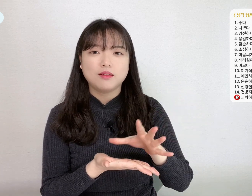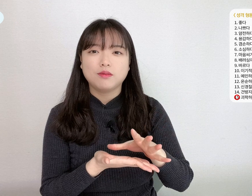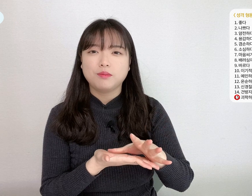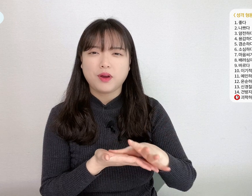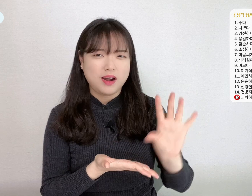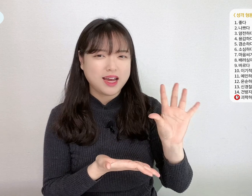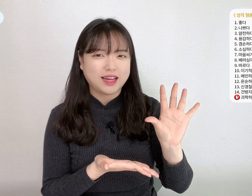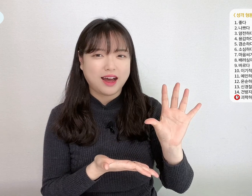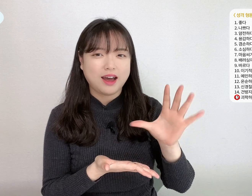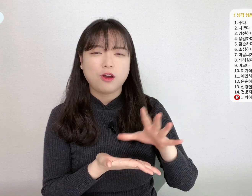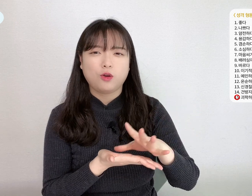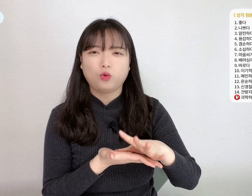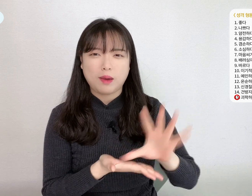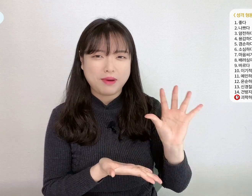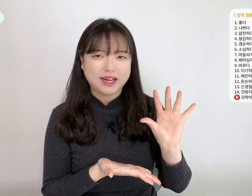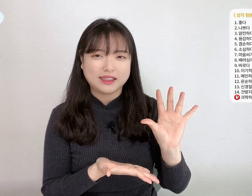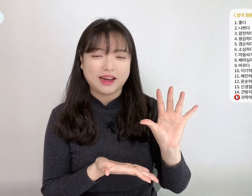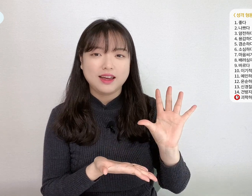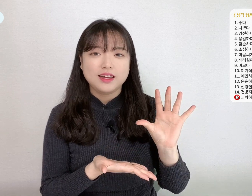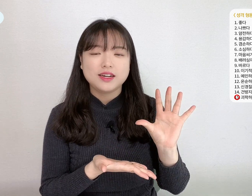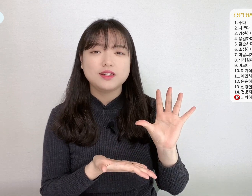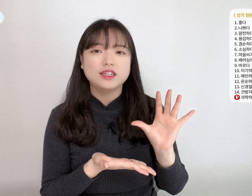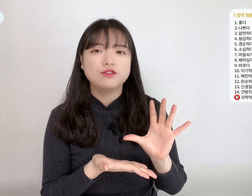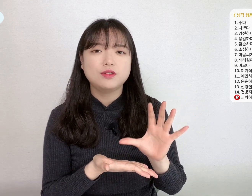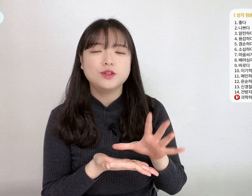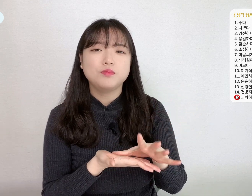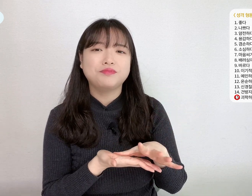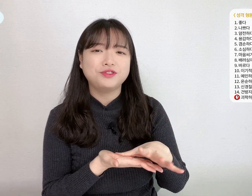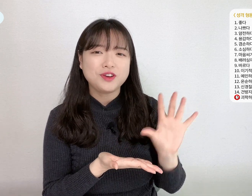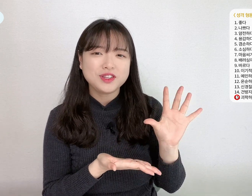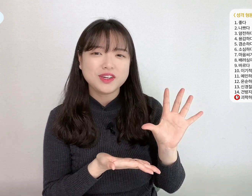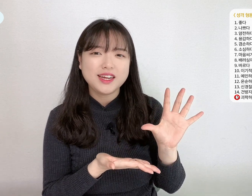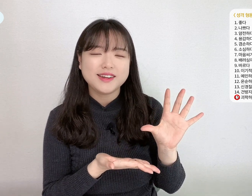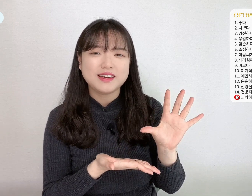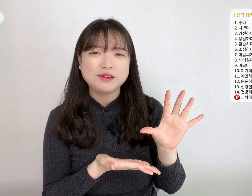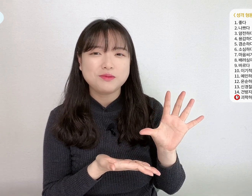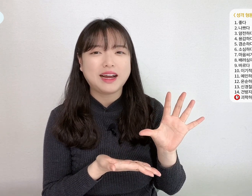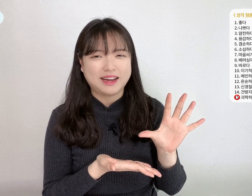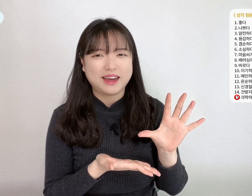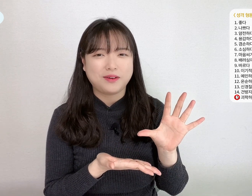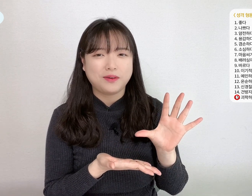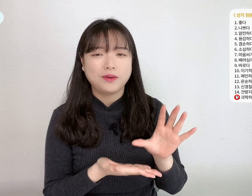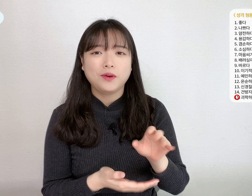language has a strong negative feeling. You have a very weird personality